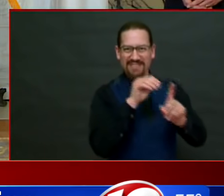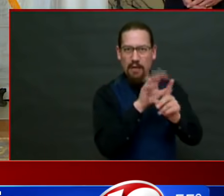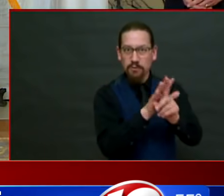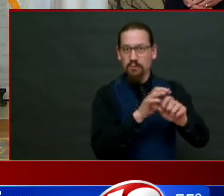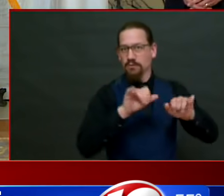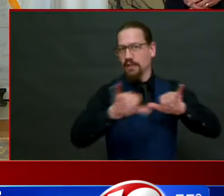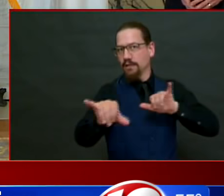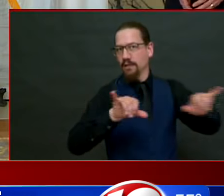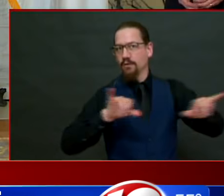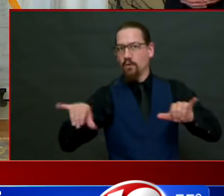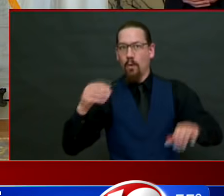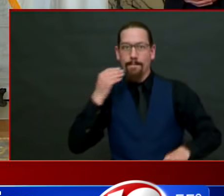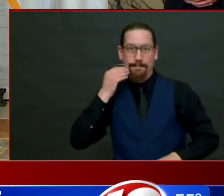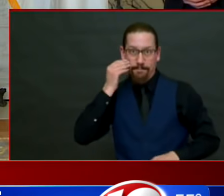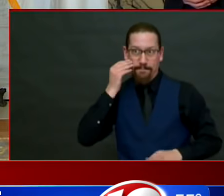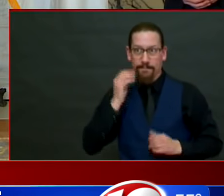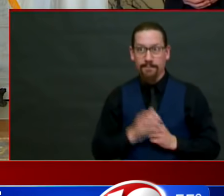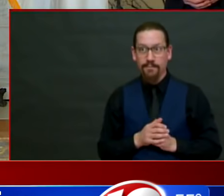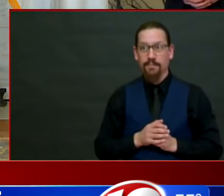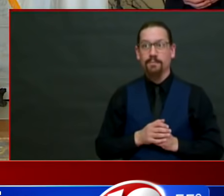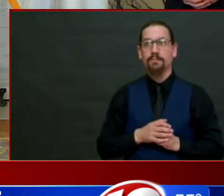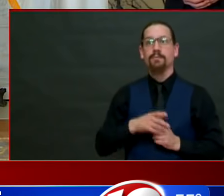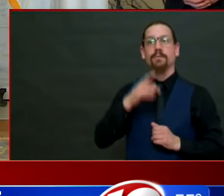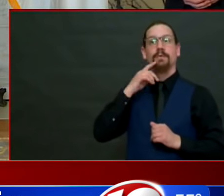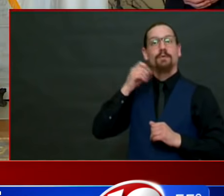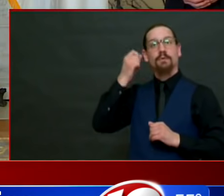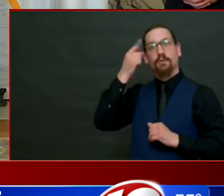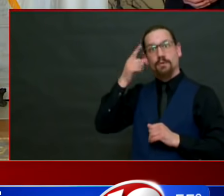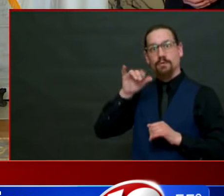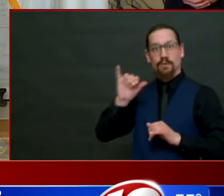SPECIAL NOTE, THESE ARE NOT THE RAPID TESTS LIKE CVS.